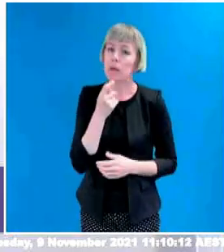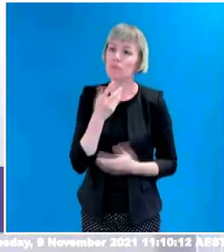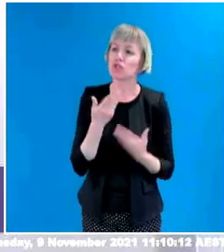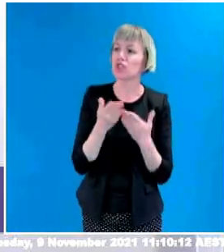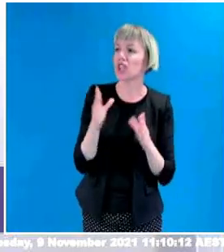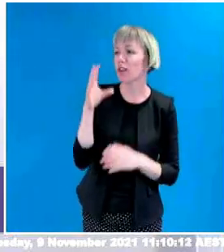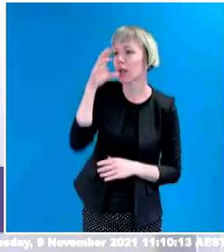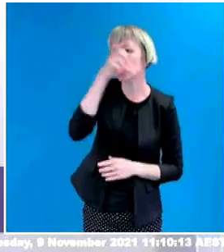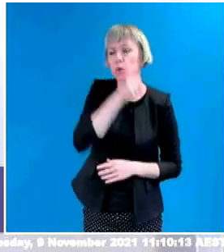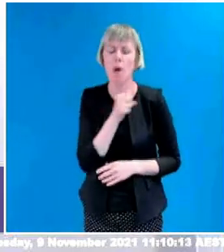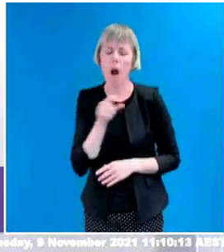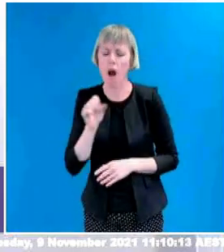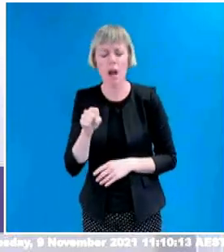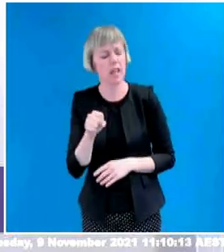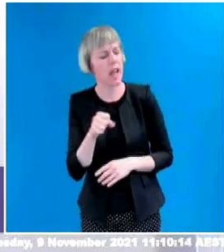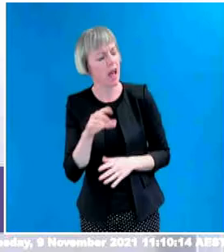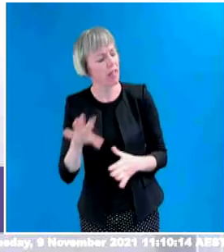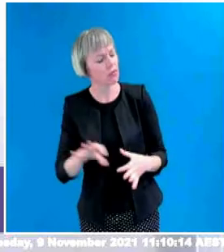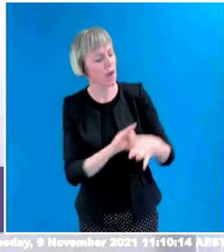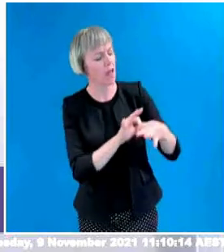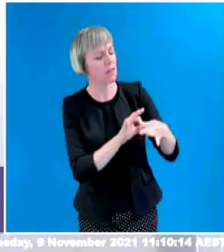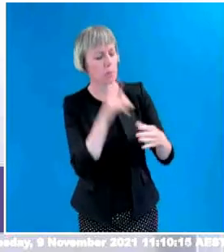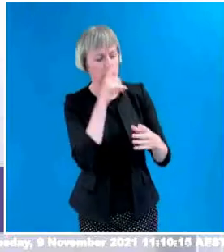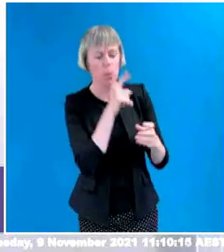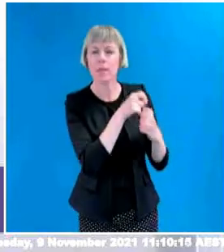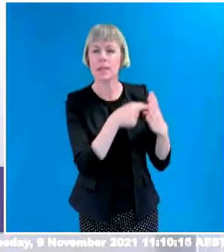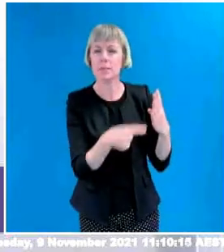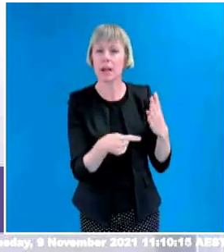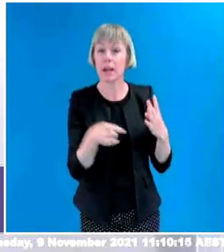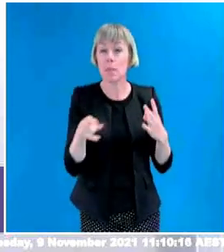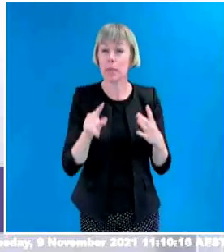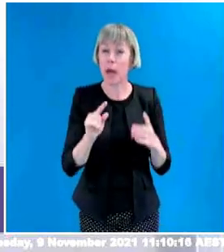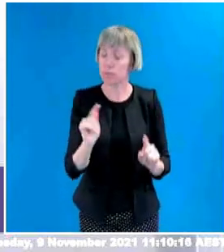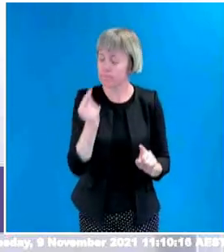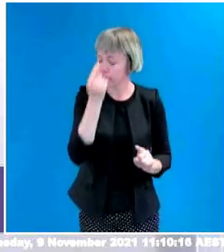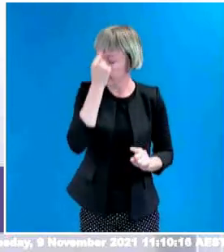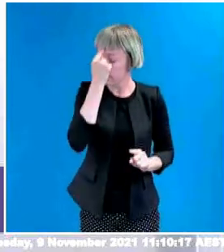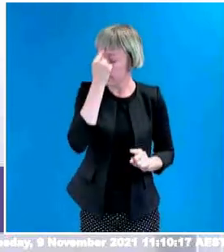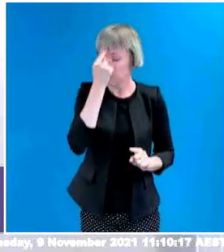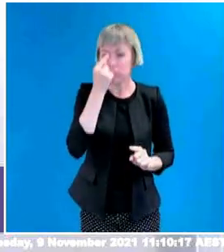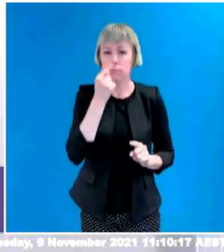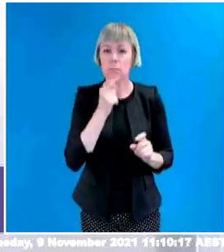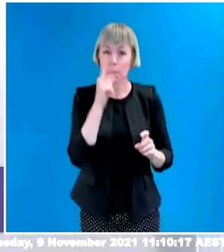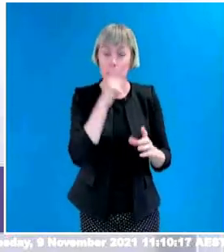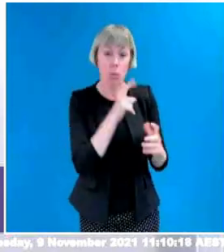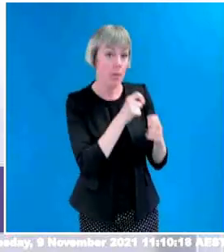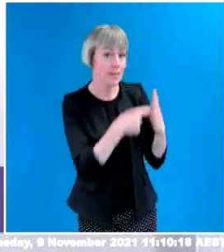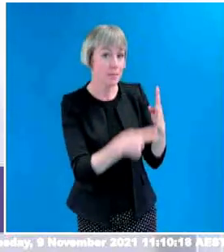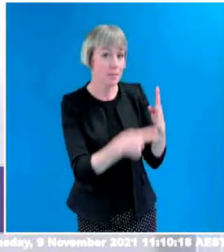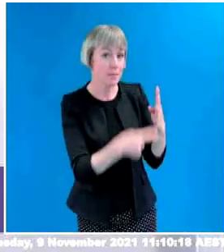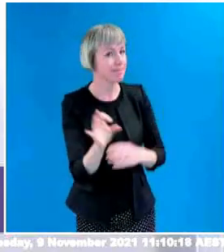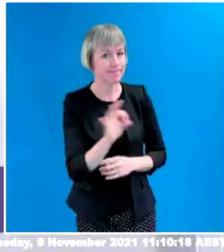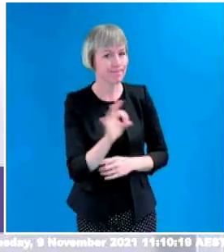persons with disabilities but there is not an explicit focus on it within the Guiding Principles, other than a brief mention.